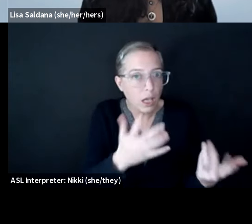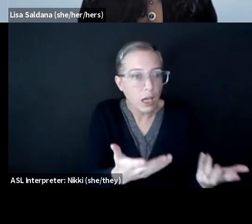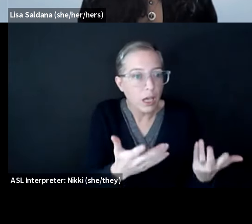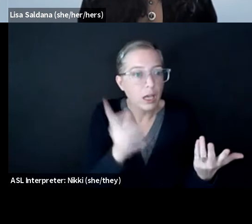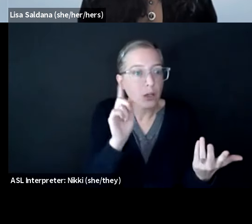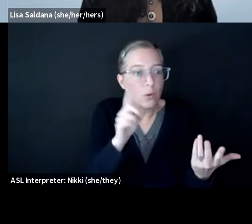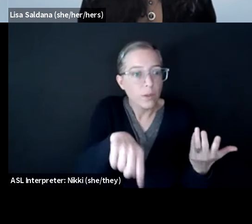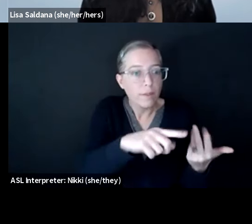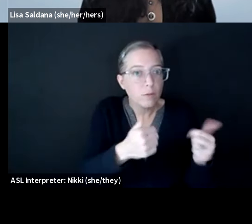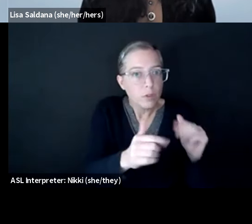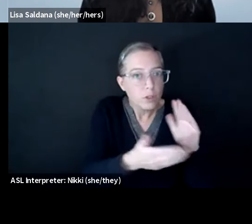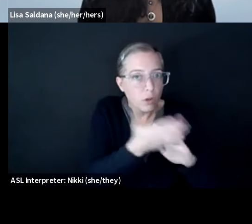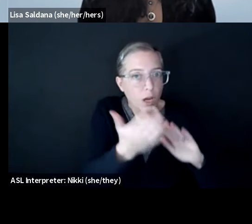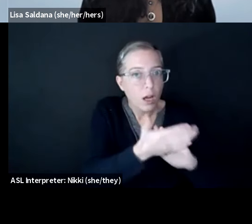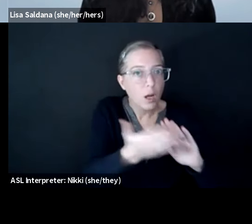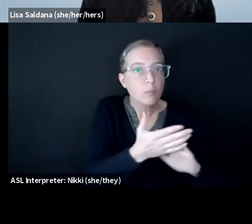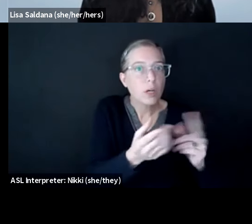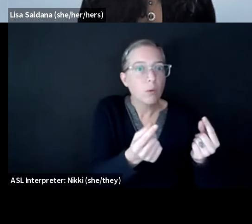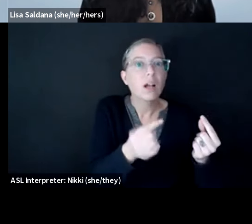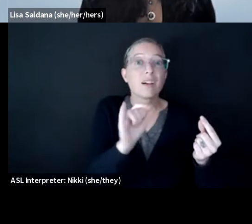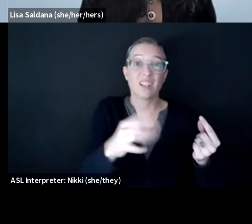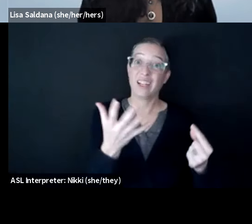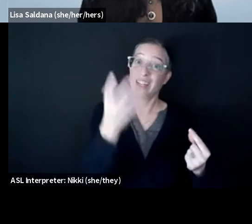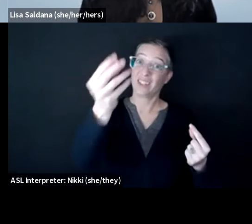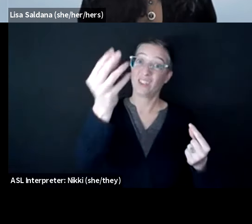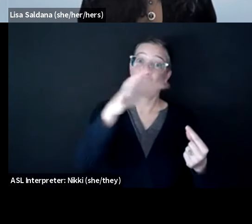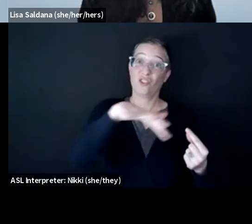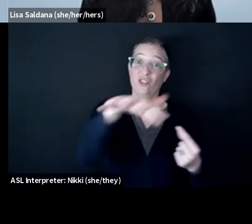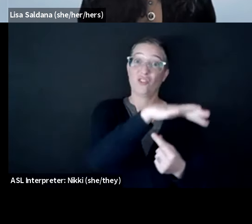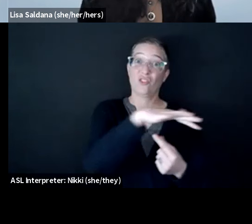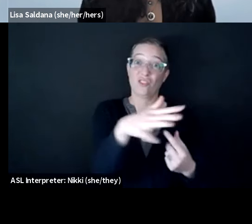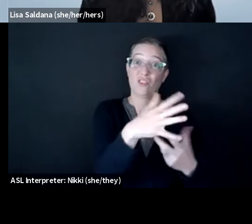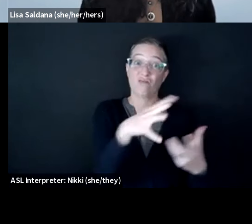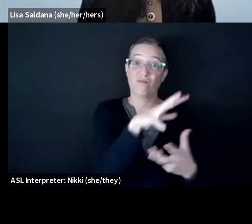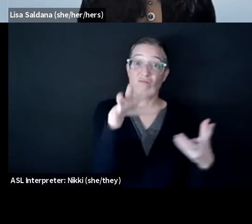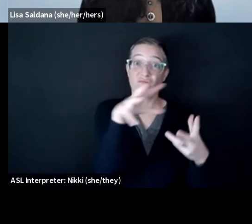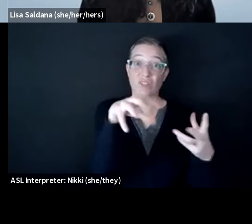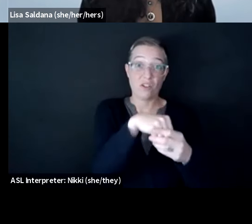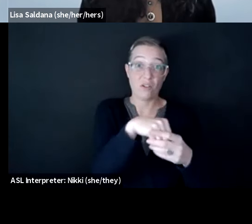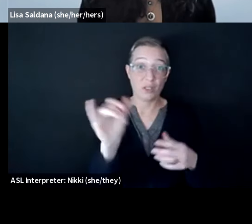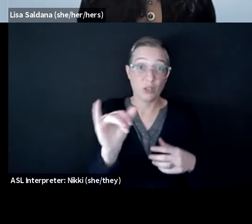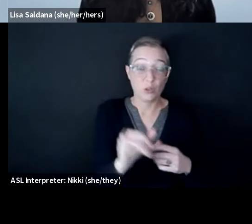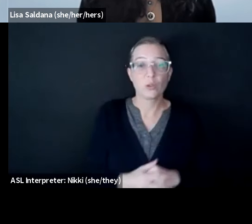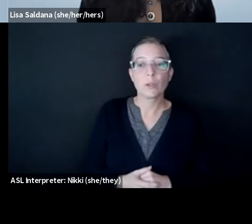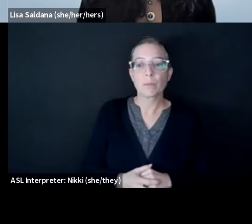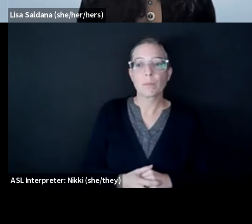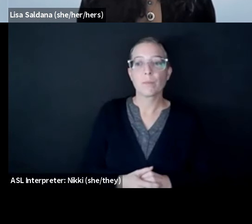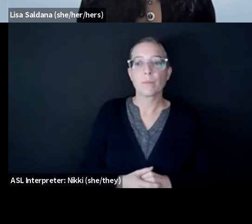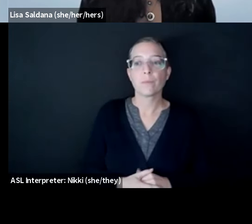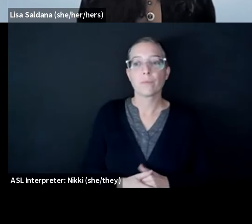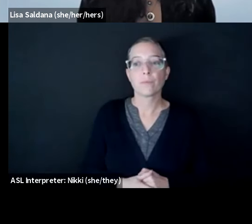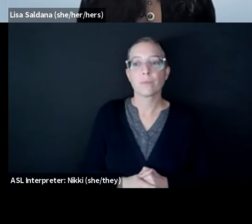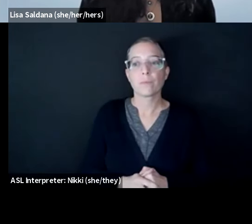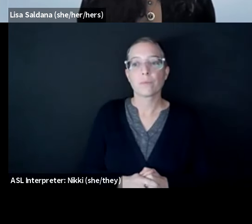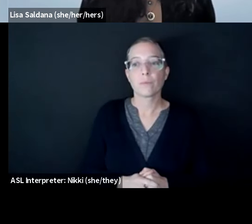Kris Krasnowski: External sort of forces at work, and then the that you know I would I would sort of characterize the change teams.